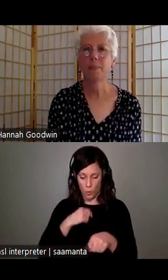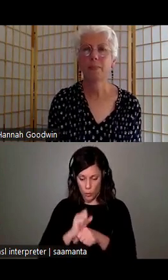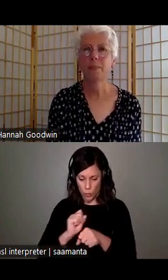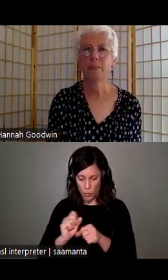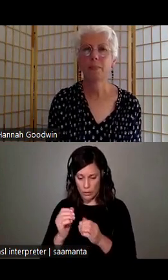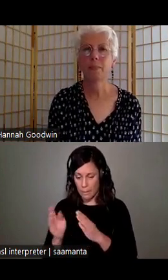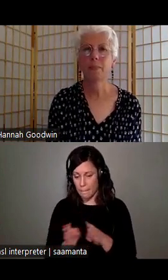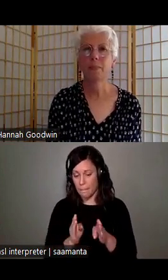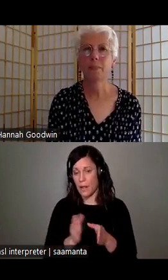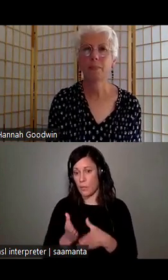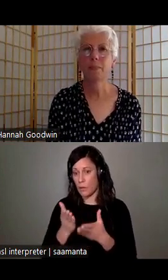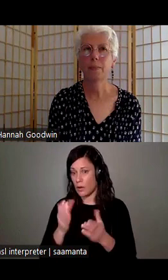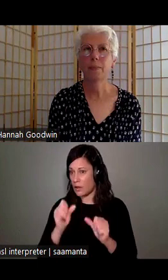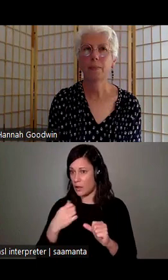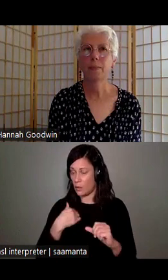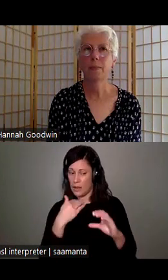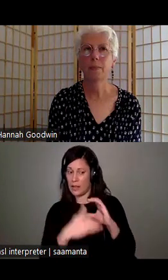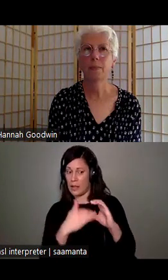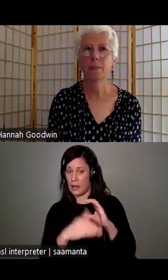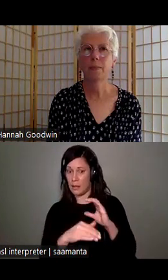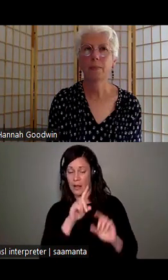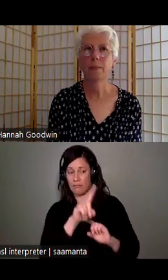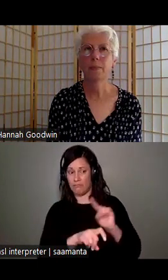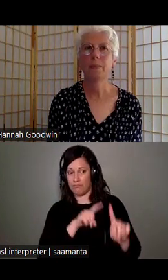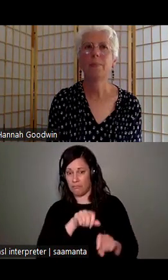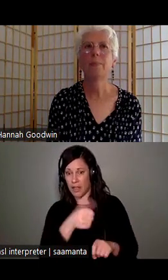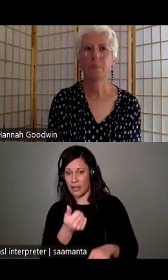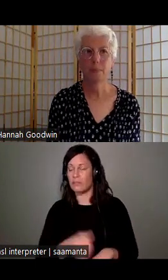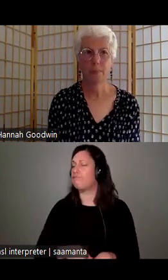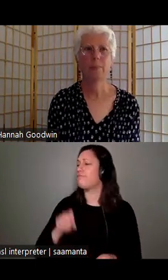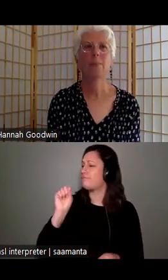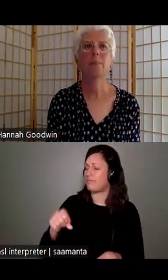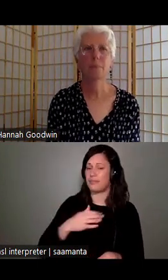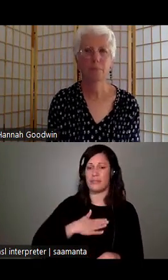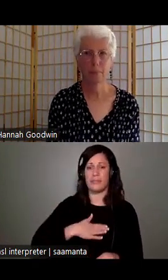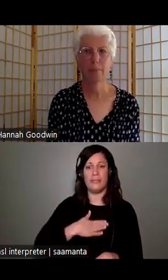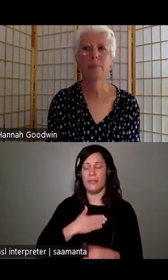can we email out other questions? Absolutely, please feel free